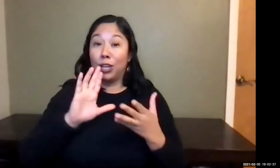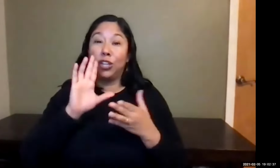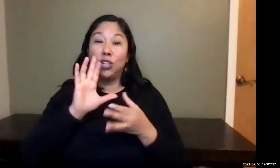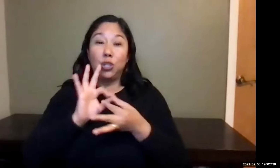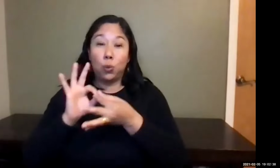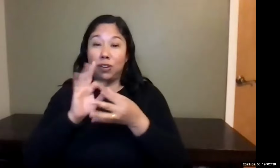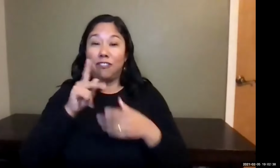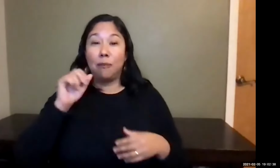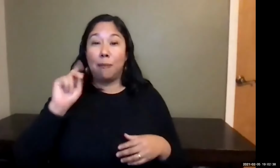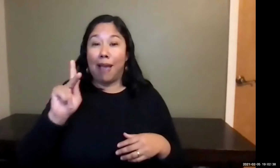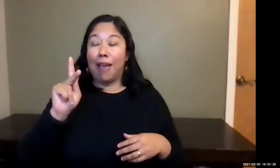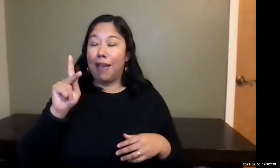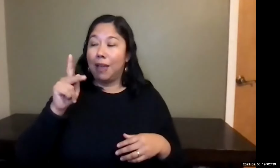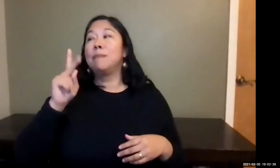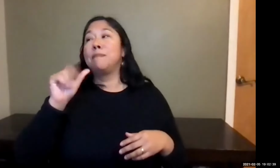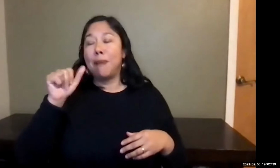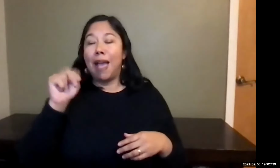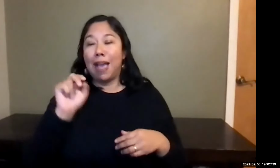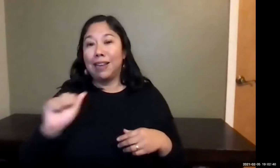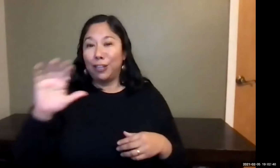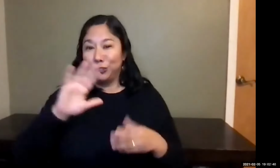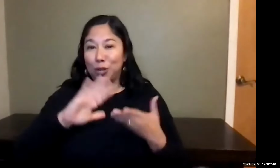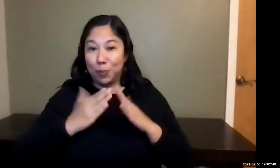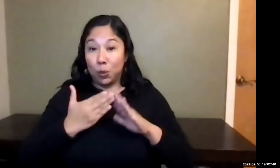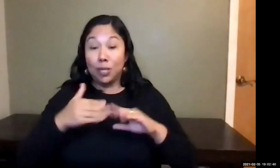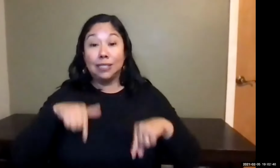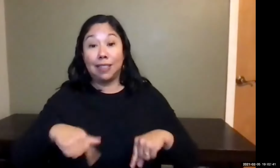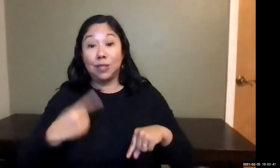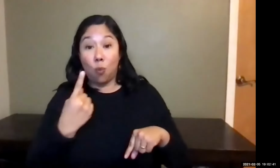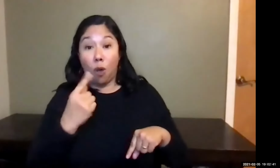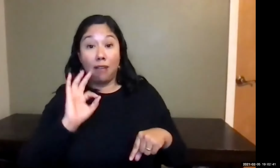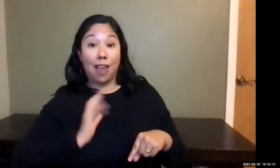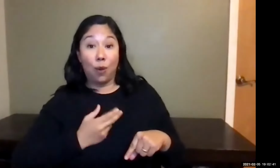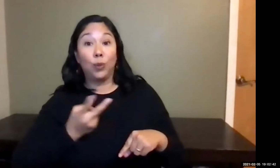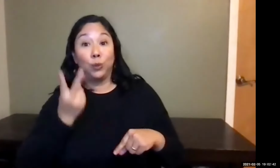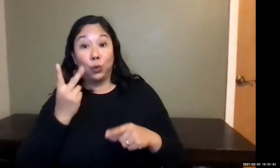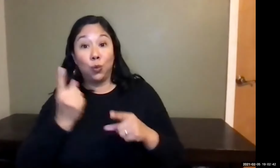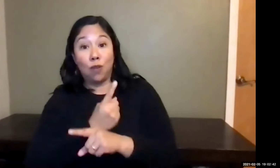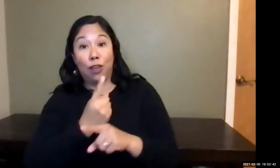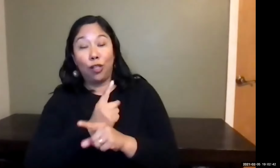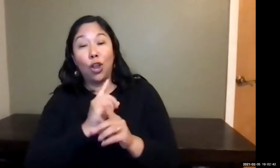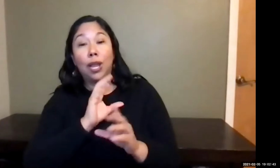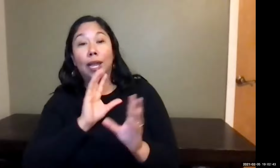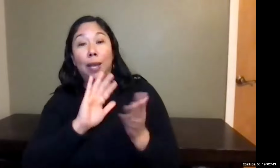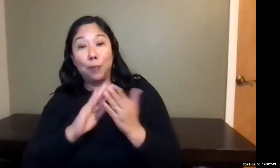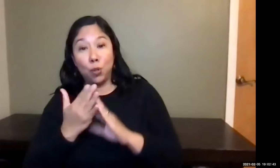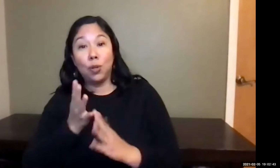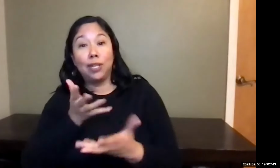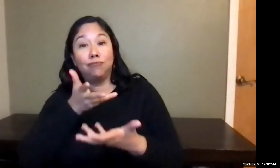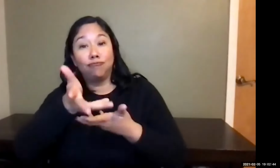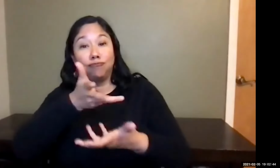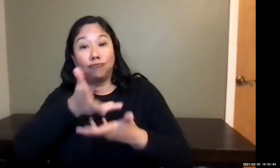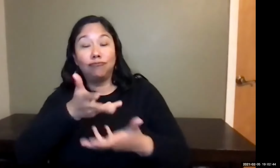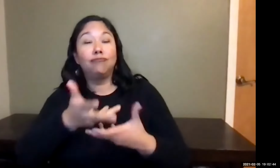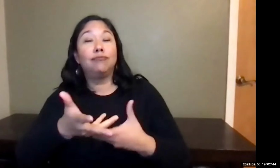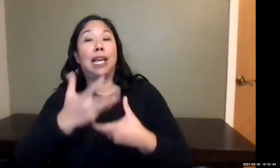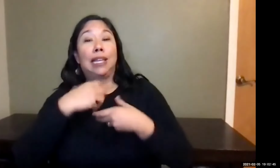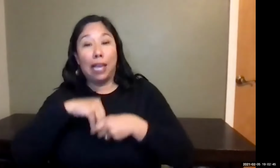And this is one of two of our regular community engagement sessions, where we share information